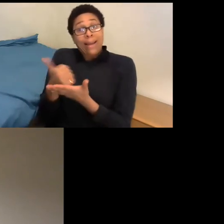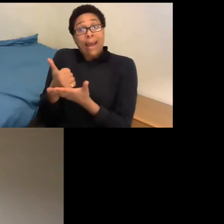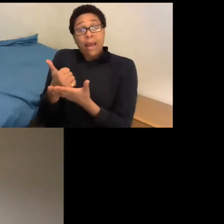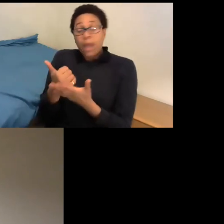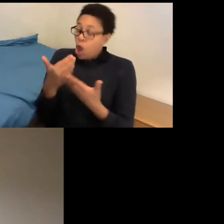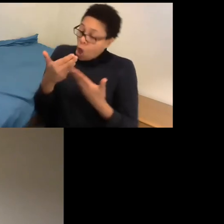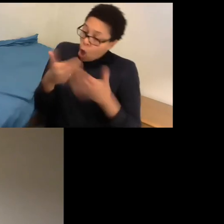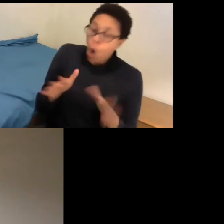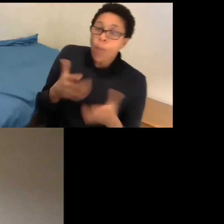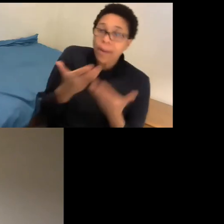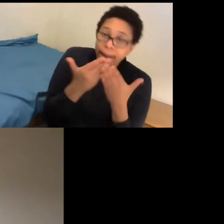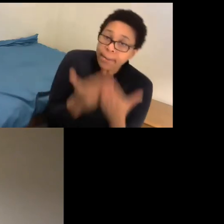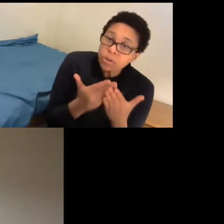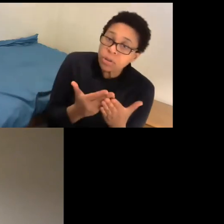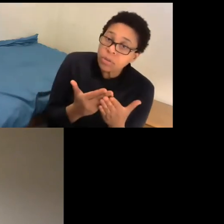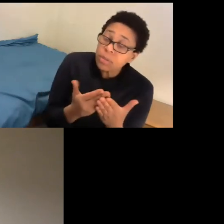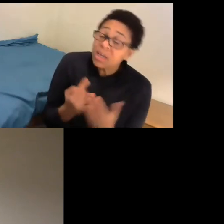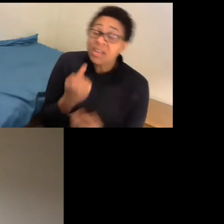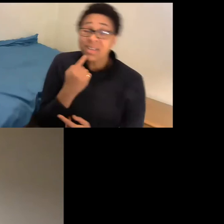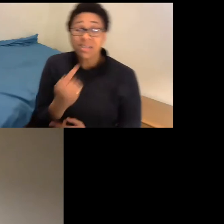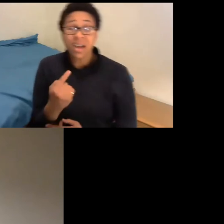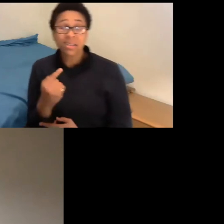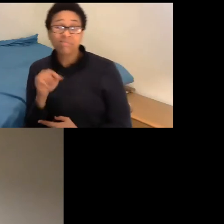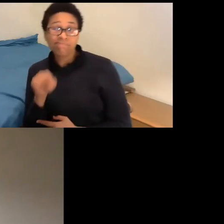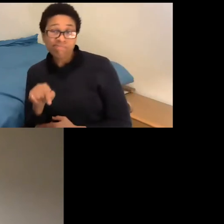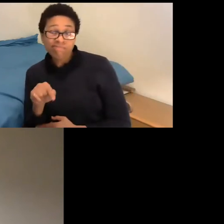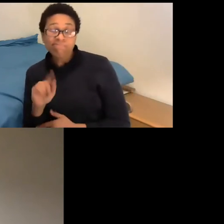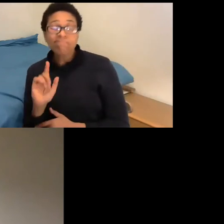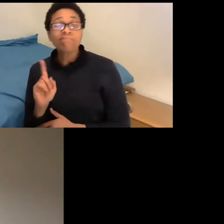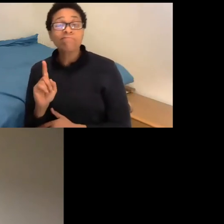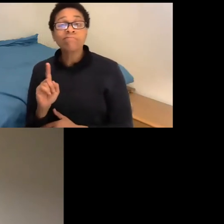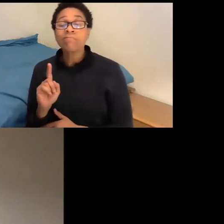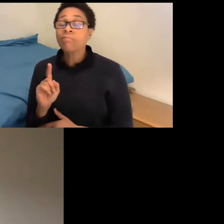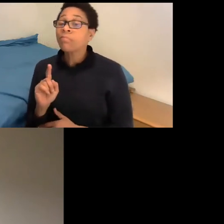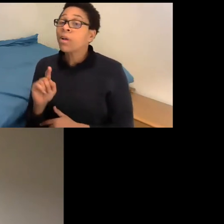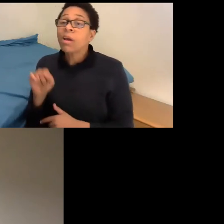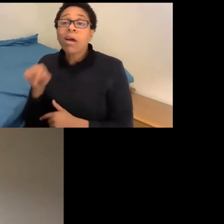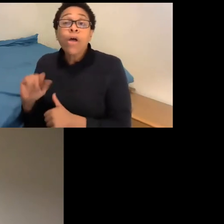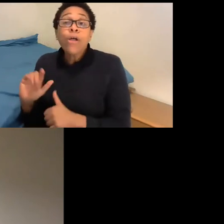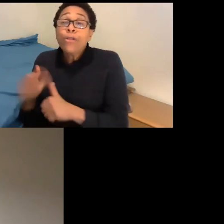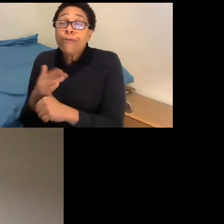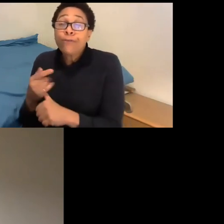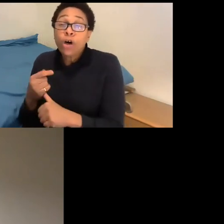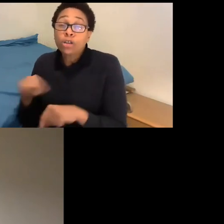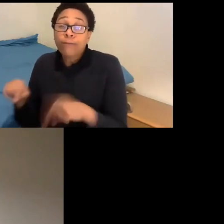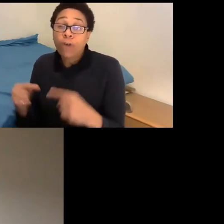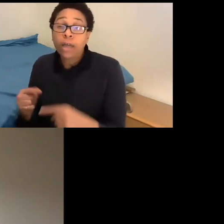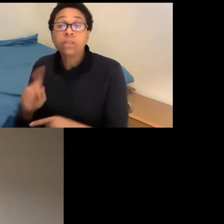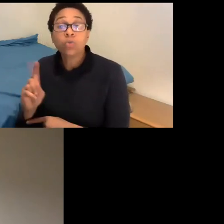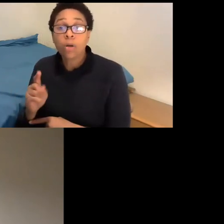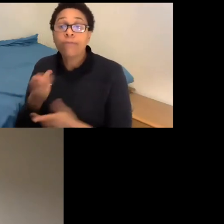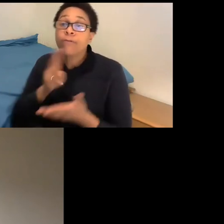the LGBTQ struggle, but in Malaysia now, the first fight is for democracy. The first fight is for human rights. Right? So